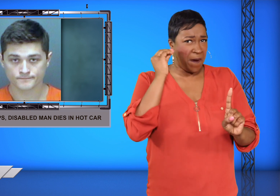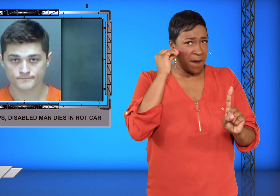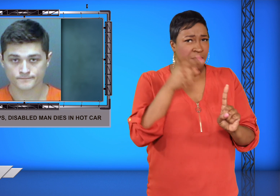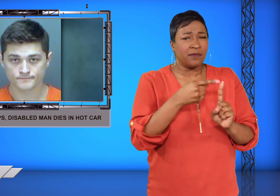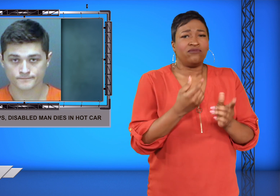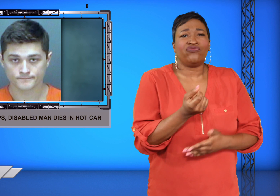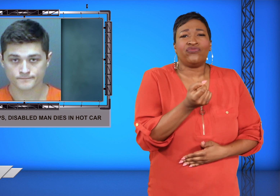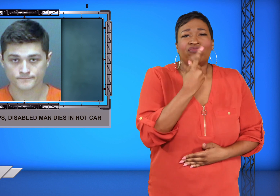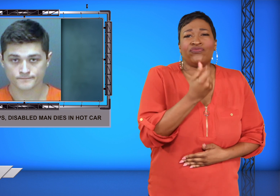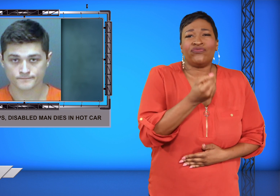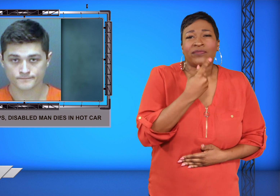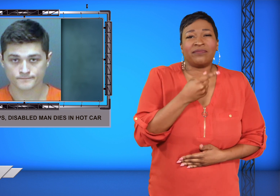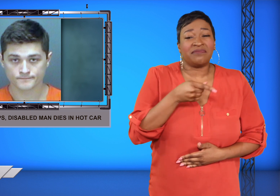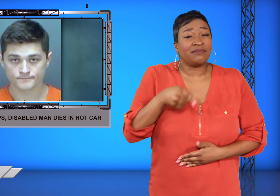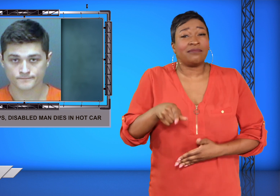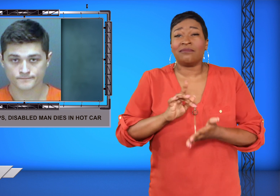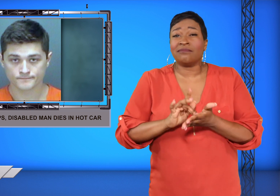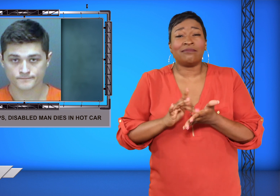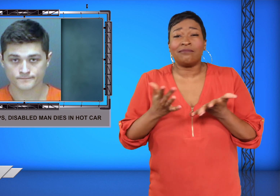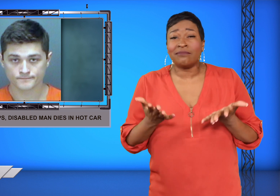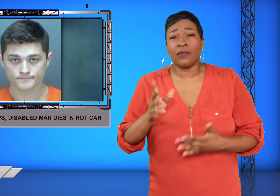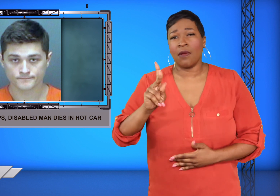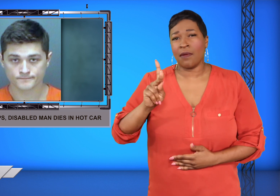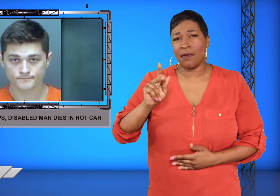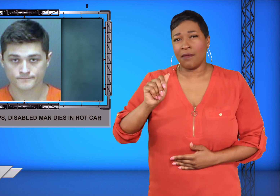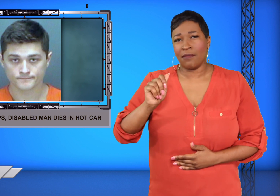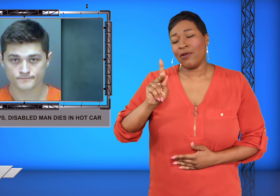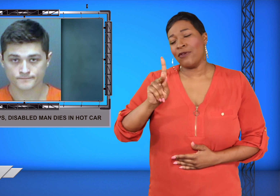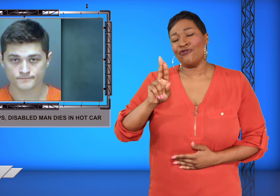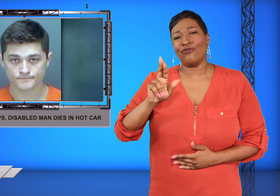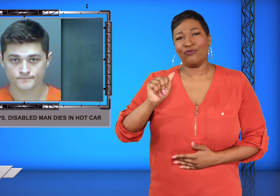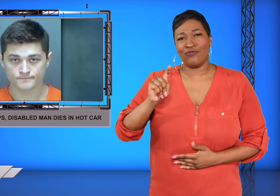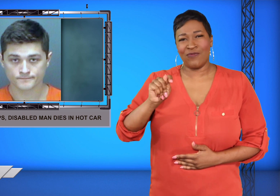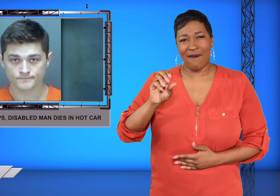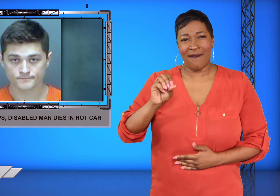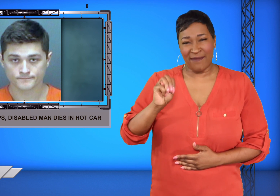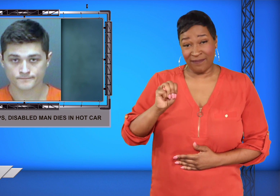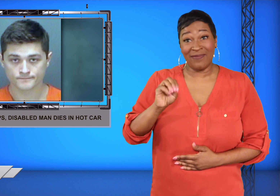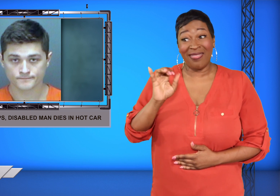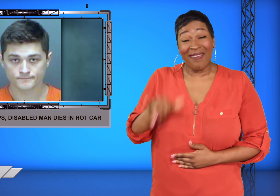home and took a supplement called Kratom.